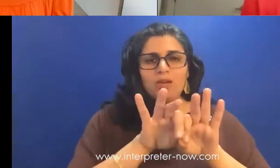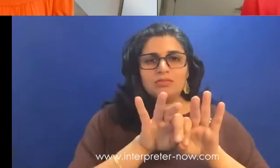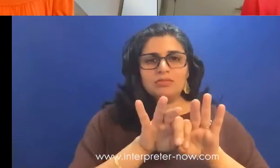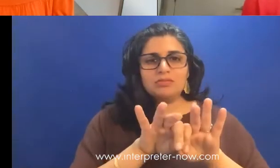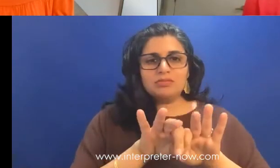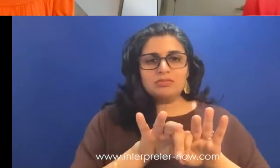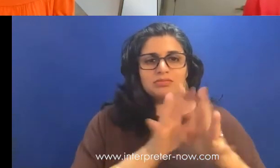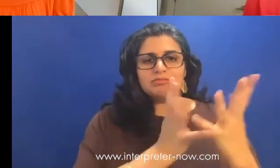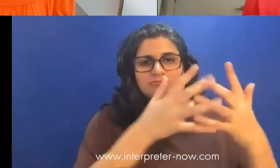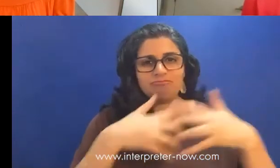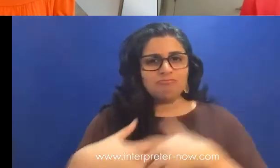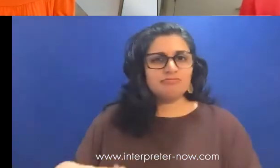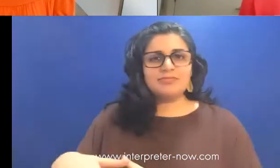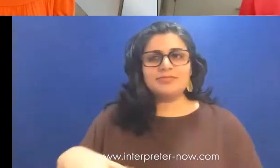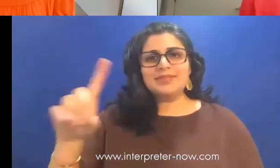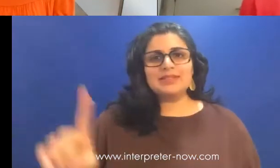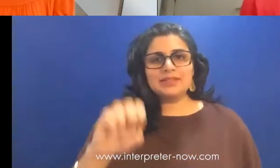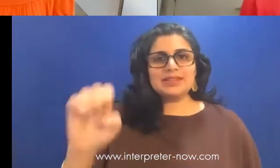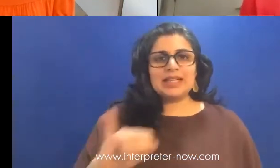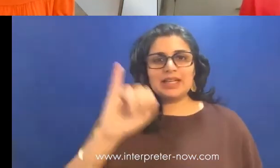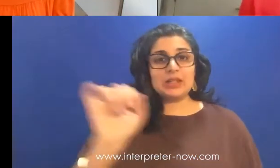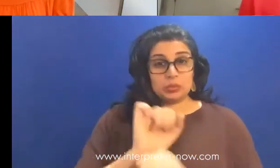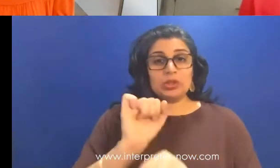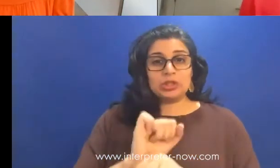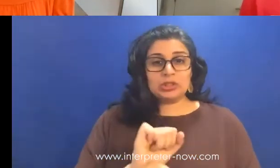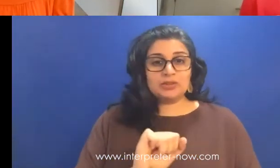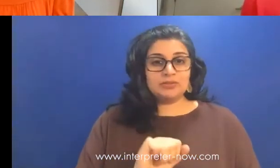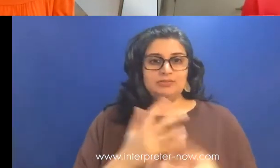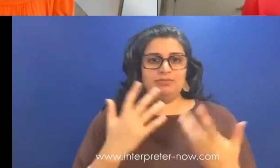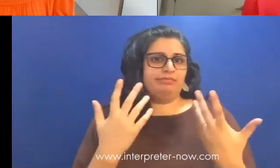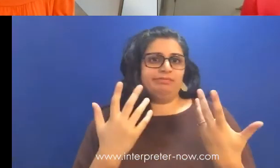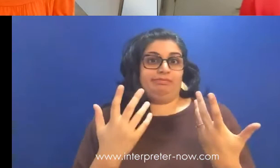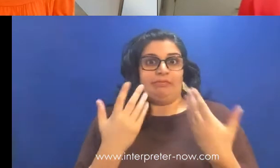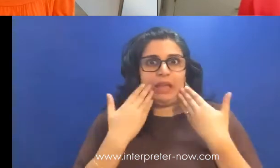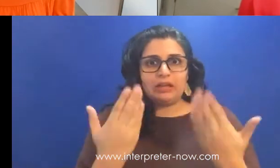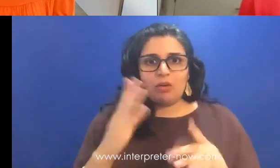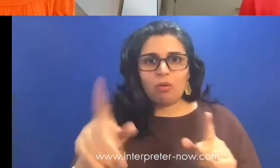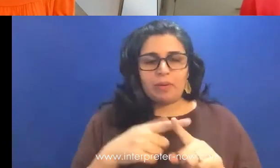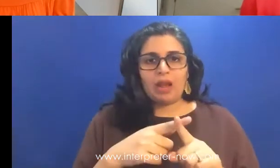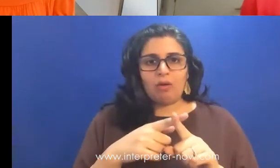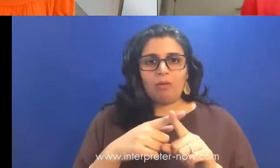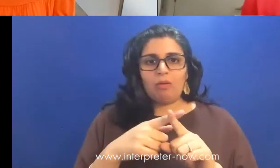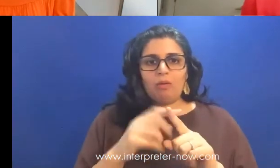into diversity, equity, and inclusion work, which I did not know or have any plans for